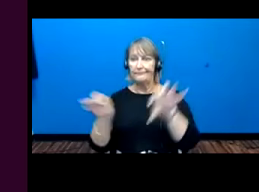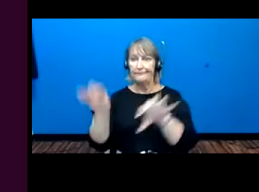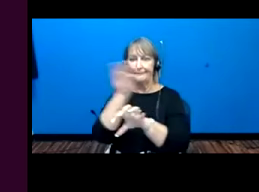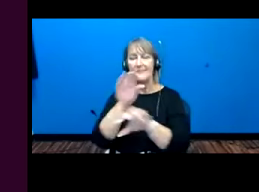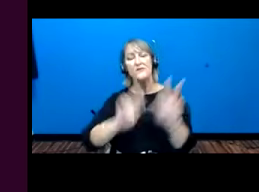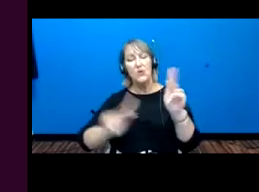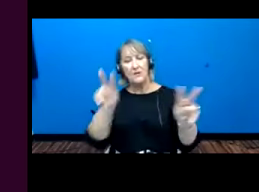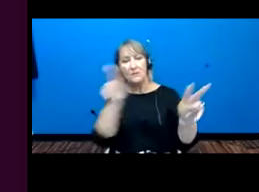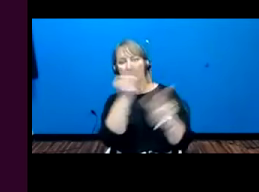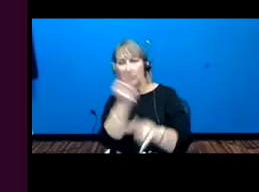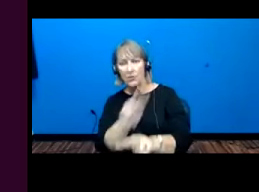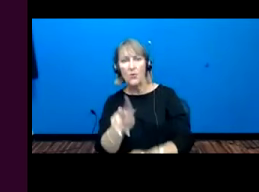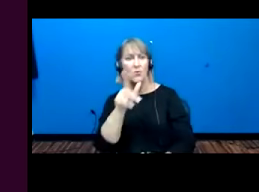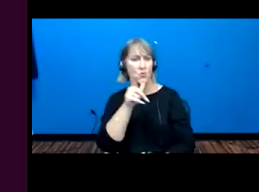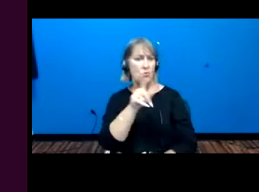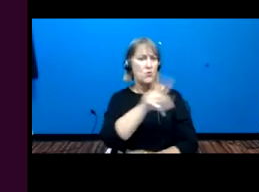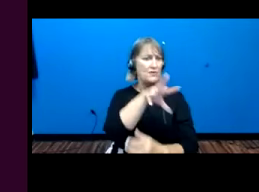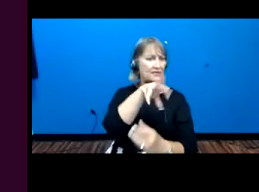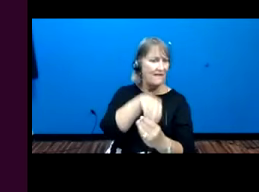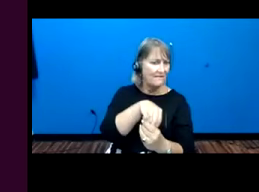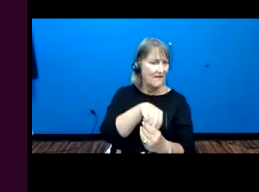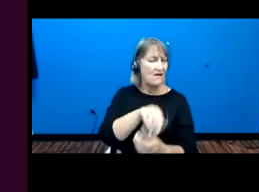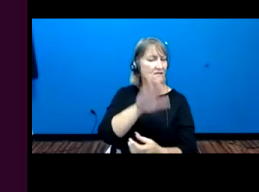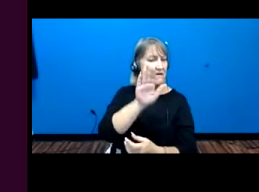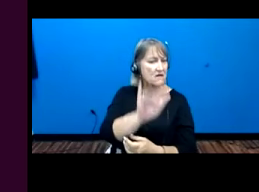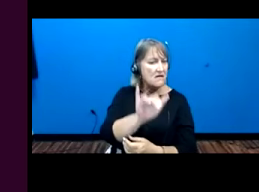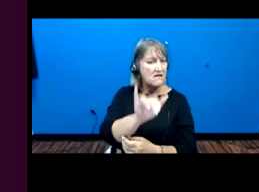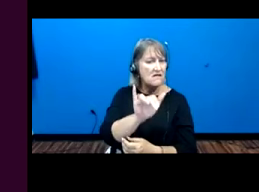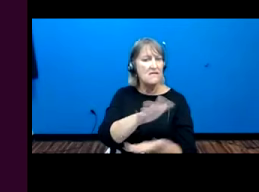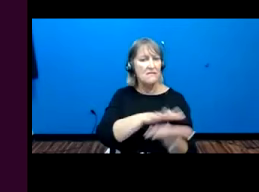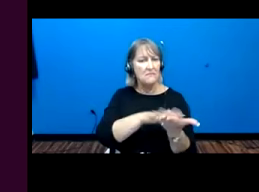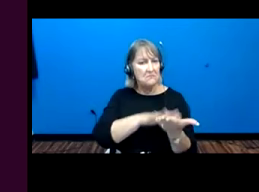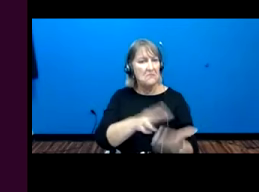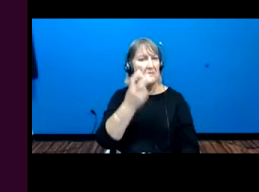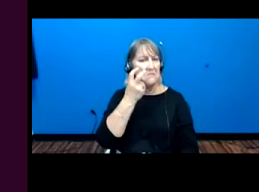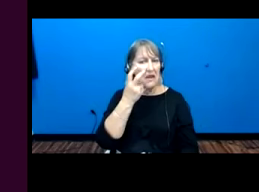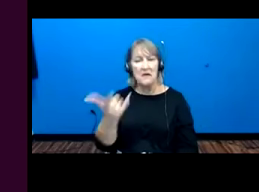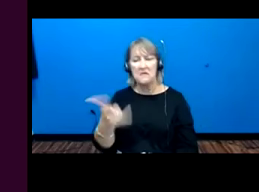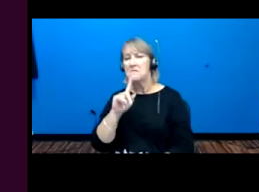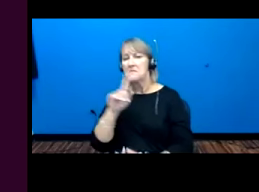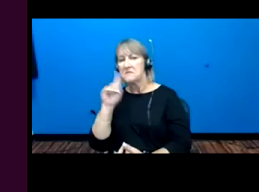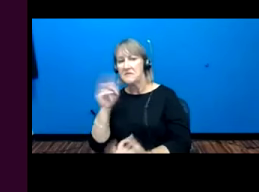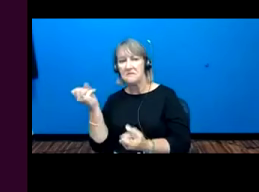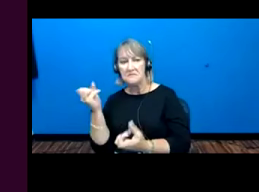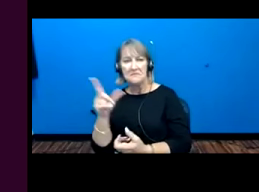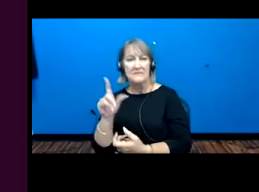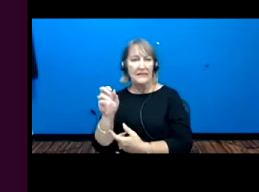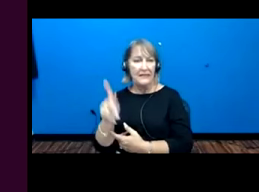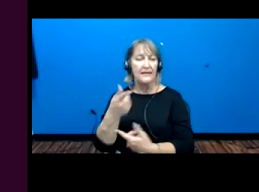about your program, your organization, as you're helping us share more information about this important project as well.